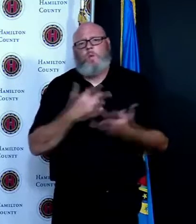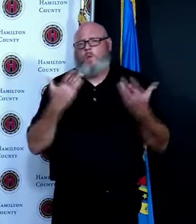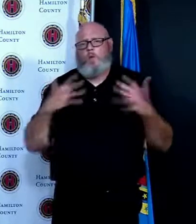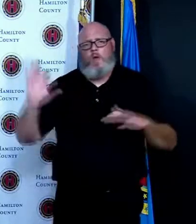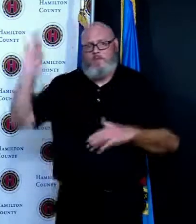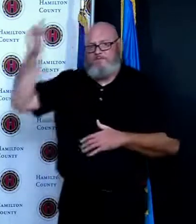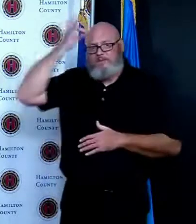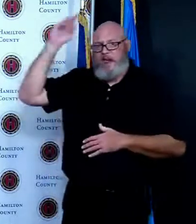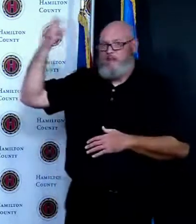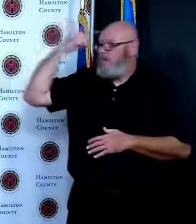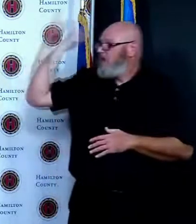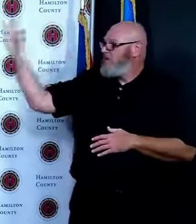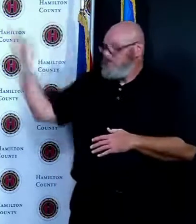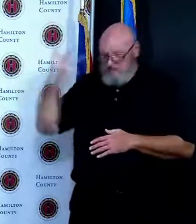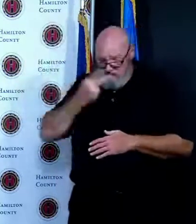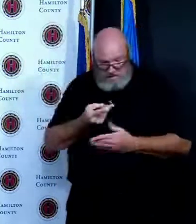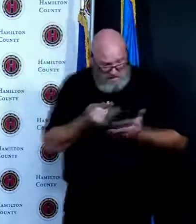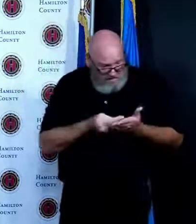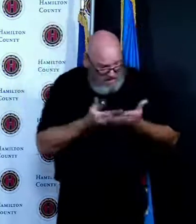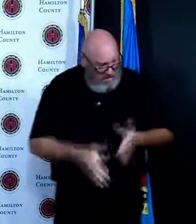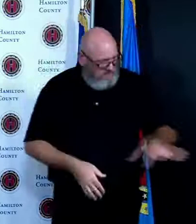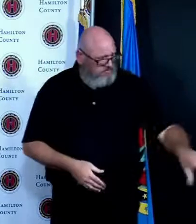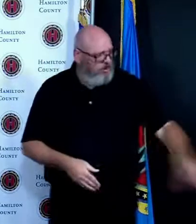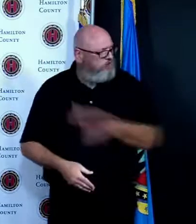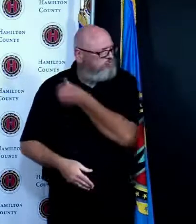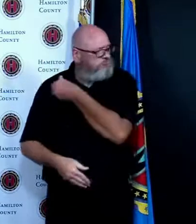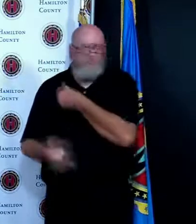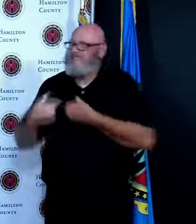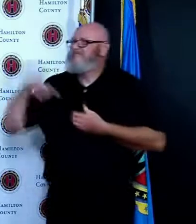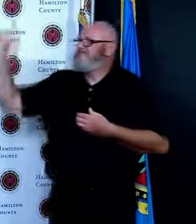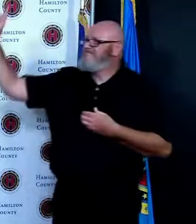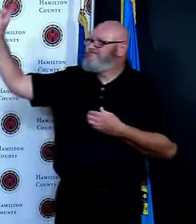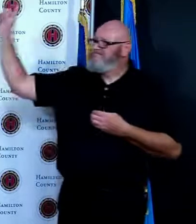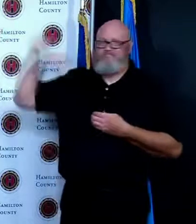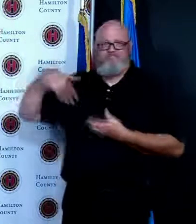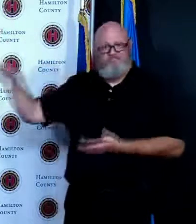been helping pushing these dollars out and I do want to note that the team's been very flexible